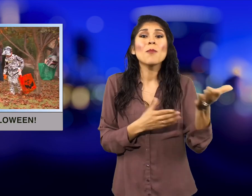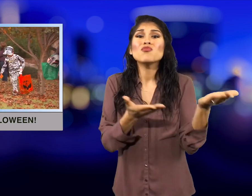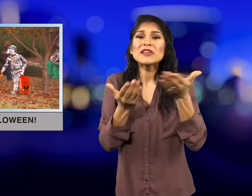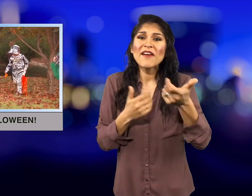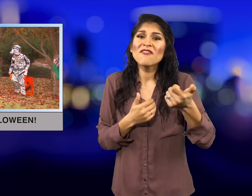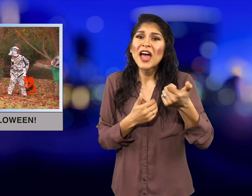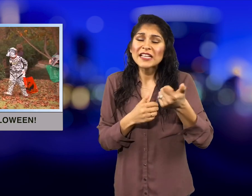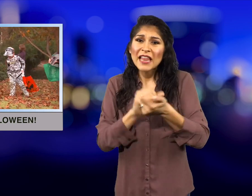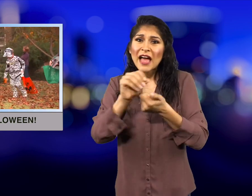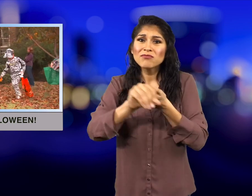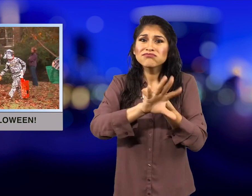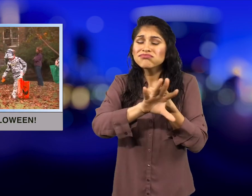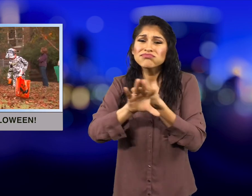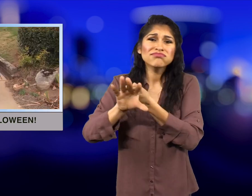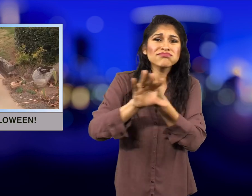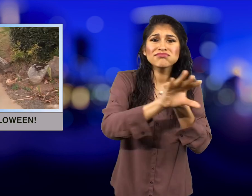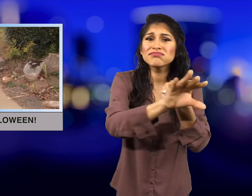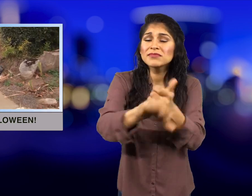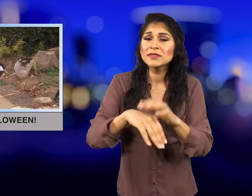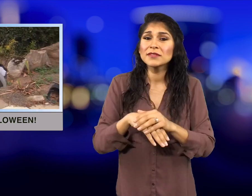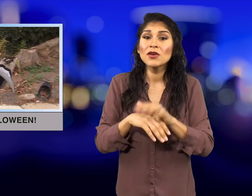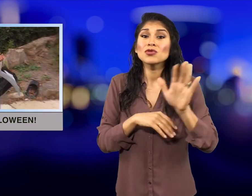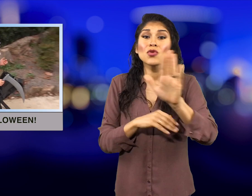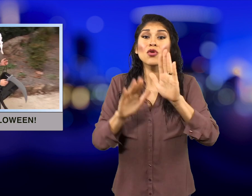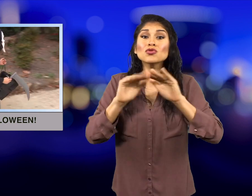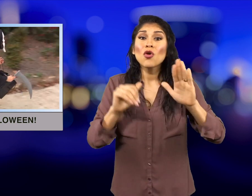and carrying around a flashlight.